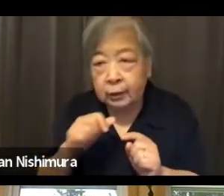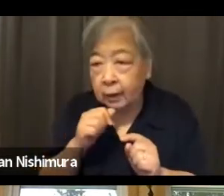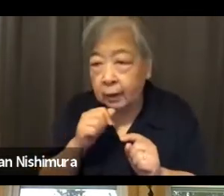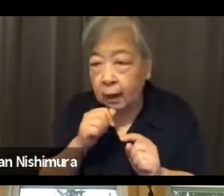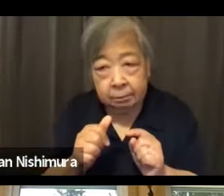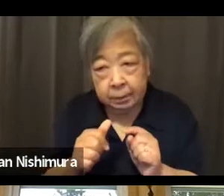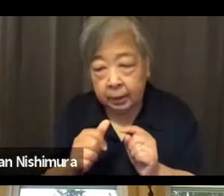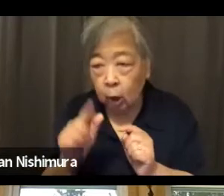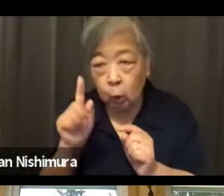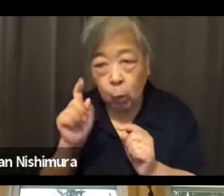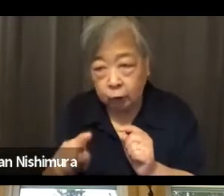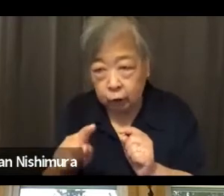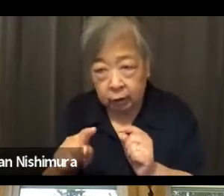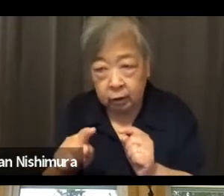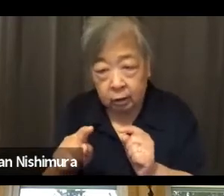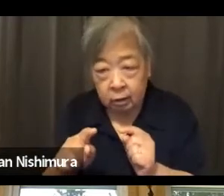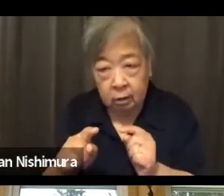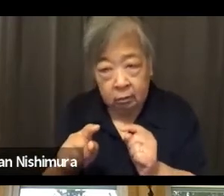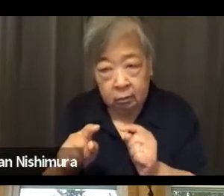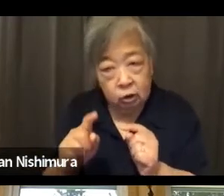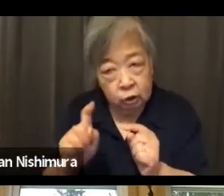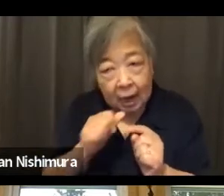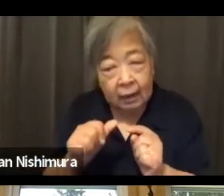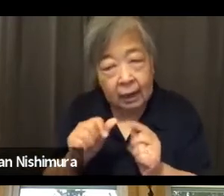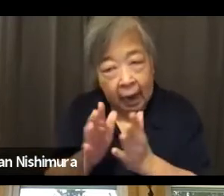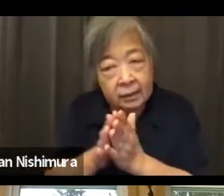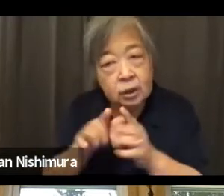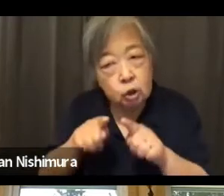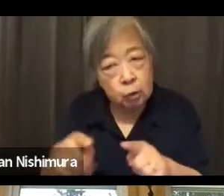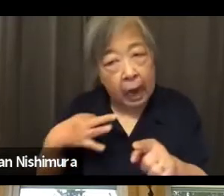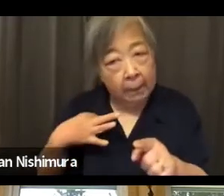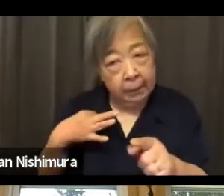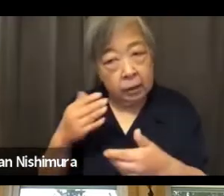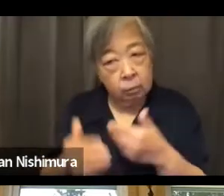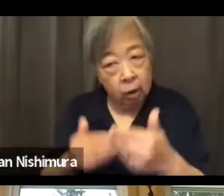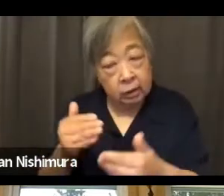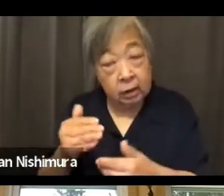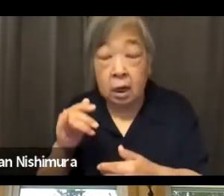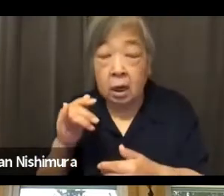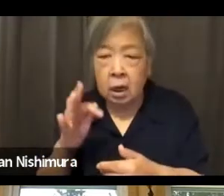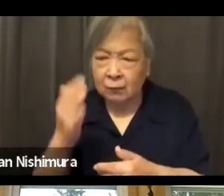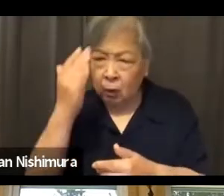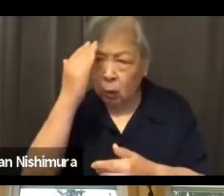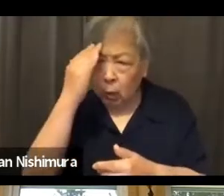as part of the application process, and if you are aware of a student having a need and